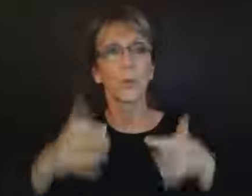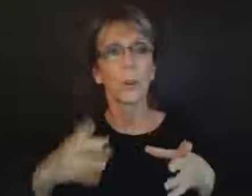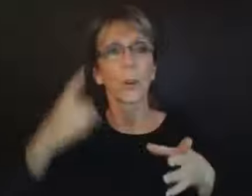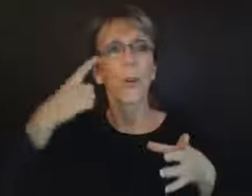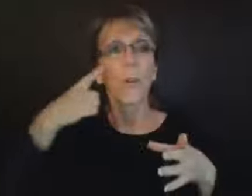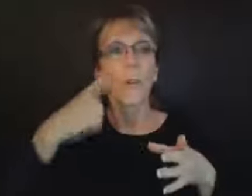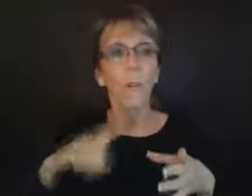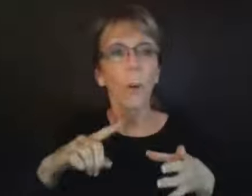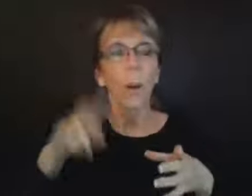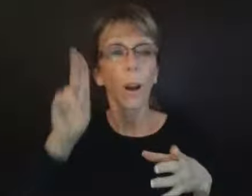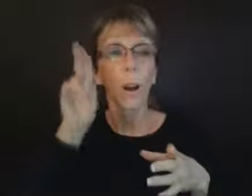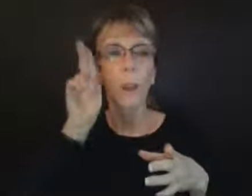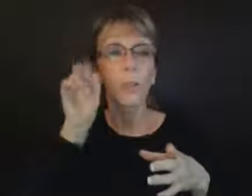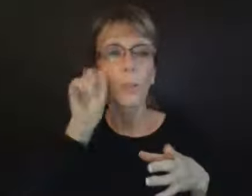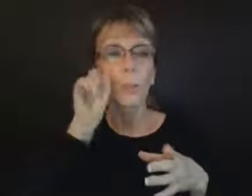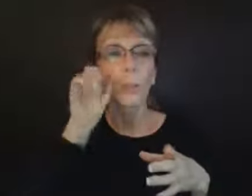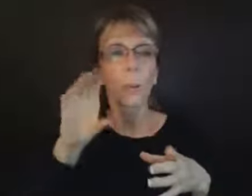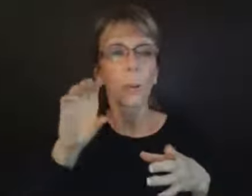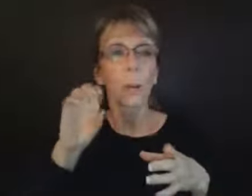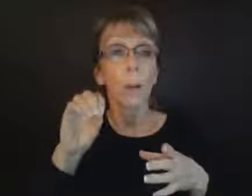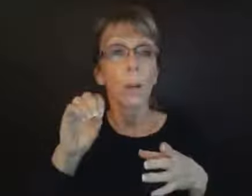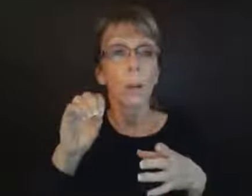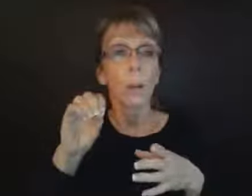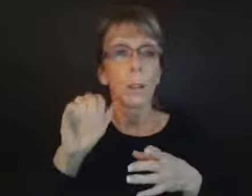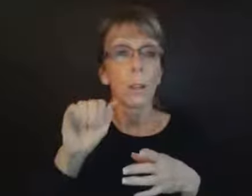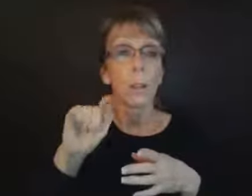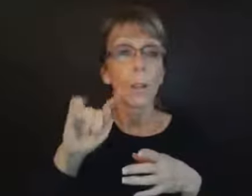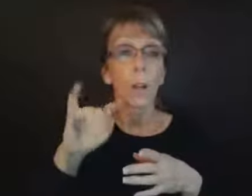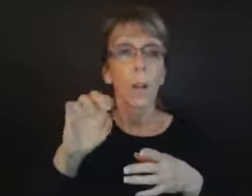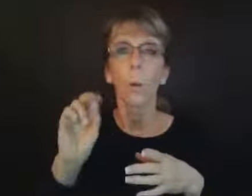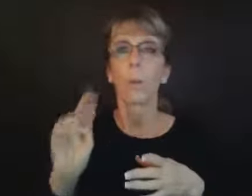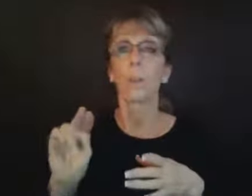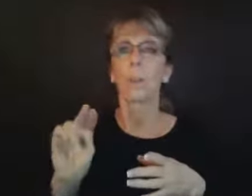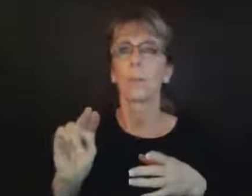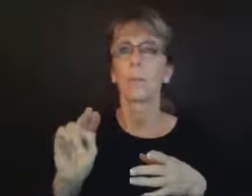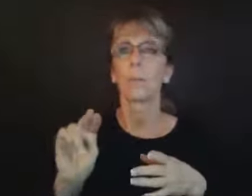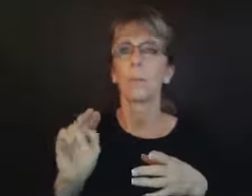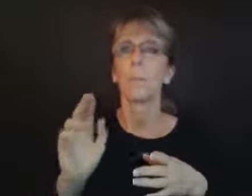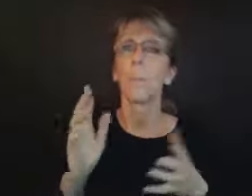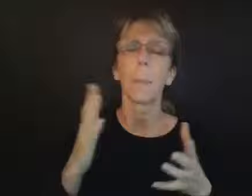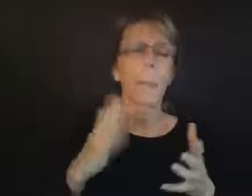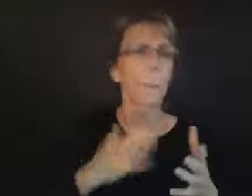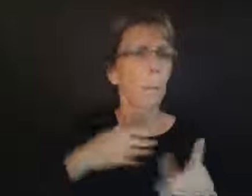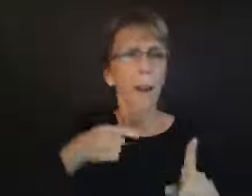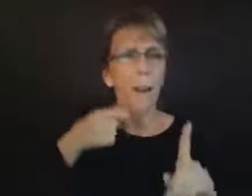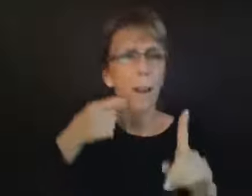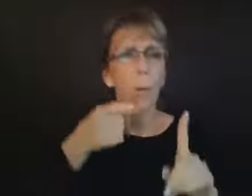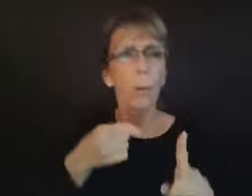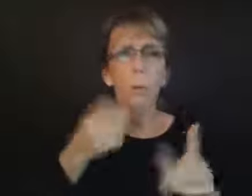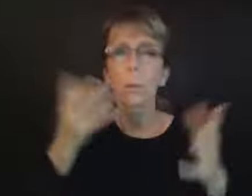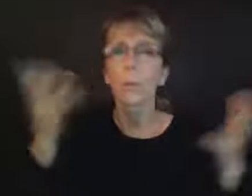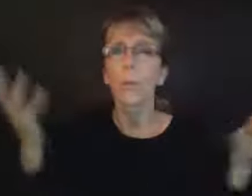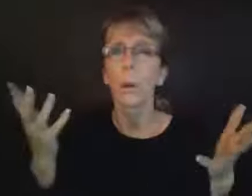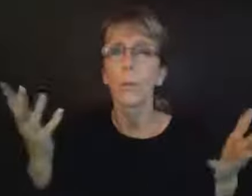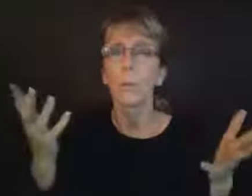for the Usher Syndrome Coalition. My immediate goals are: